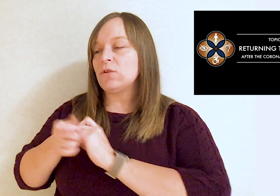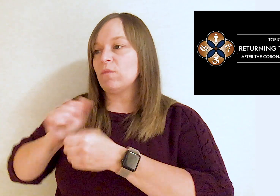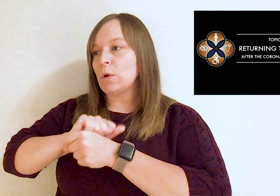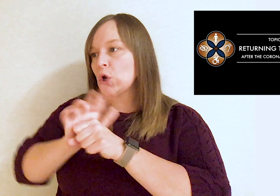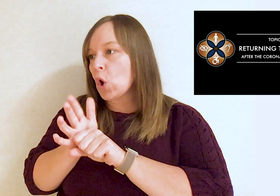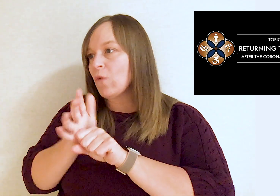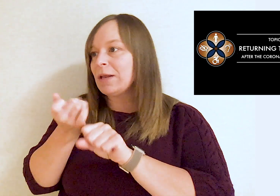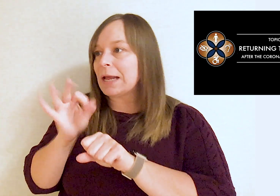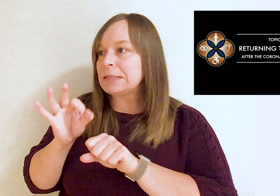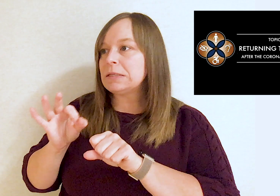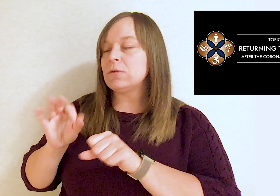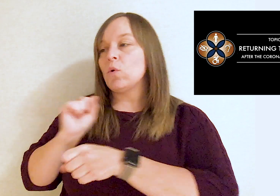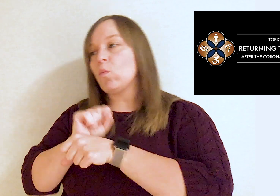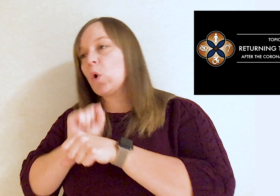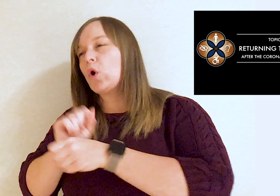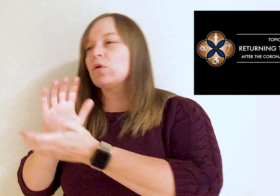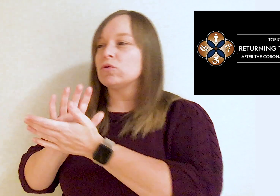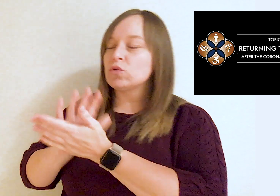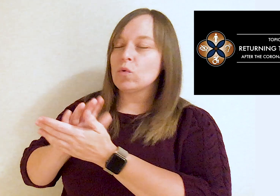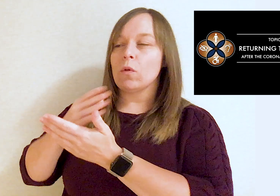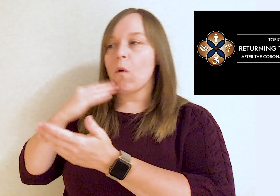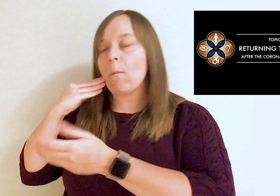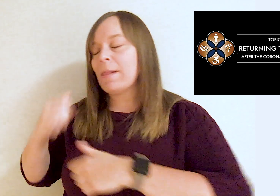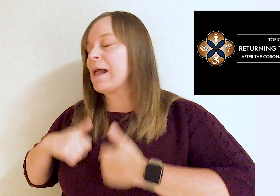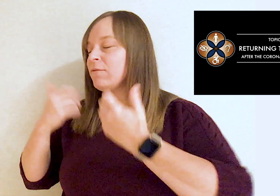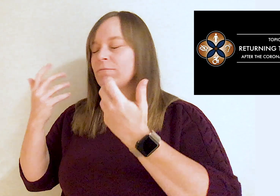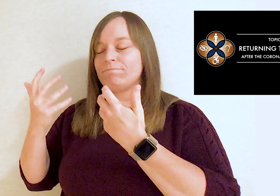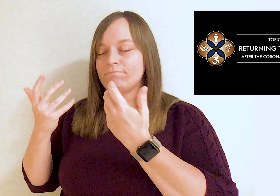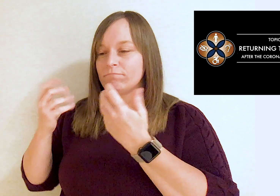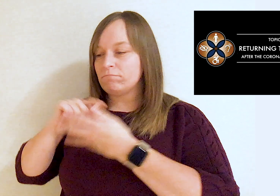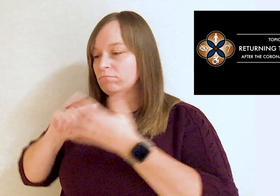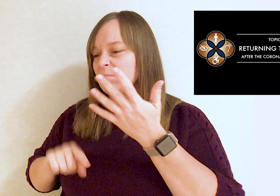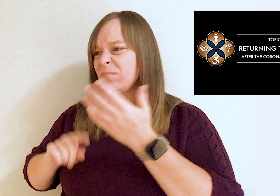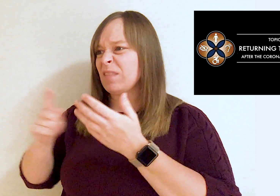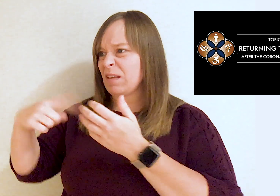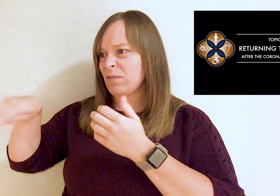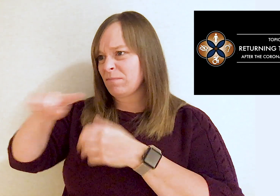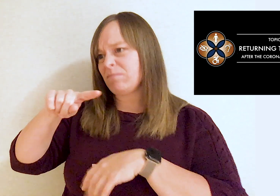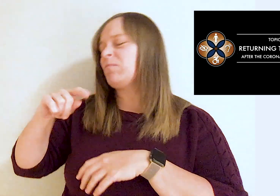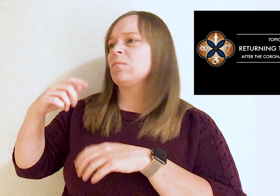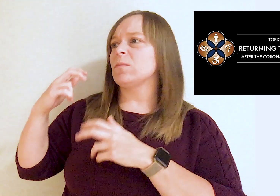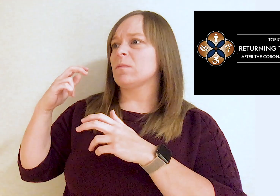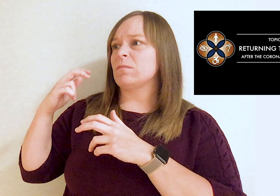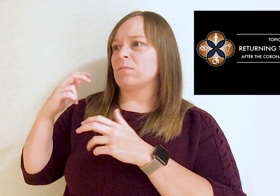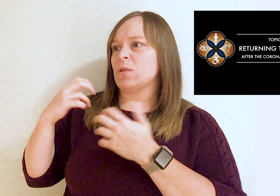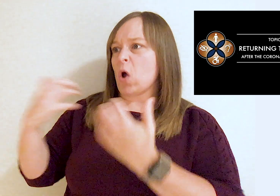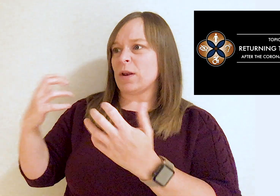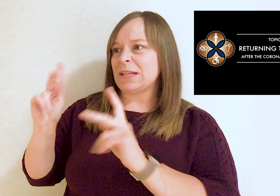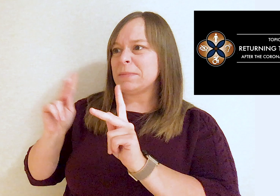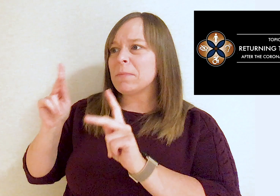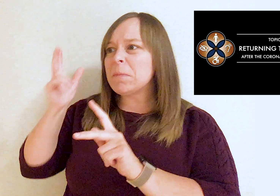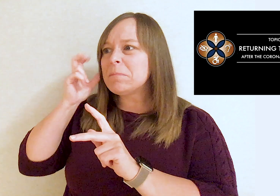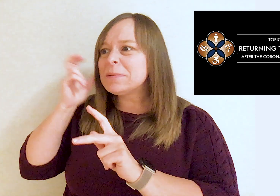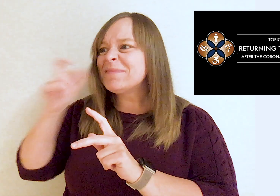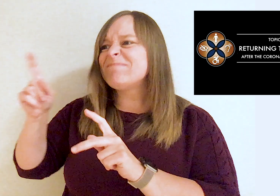COVID-19, whether it has to do with work or school or anything like that. And if our audience members still have questions and they're looking for